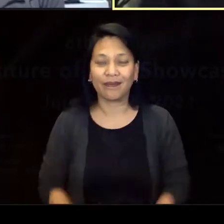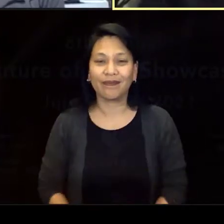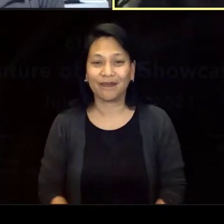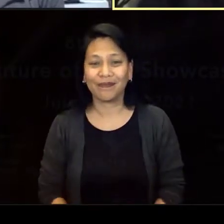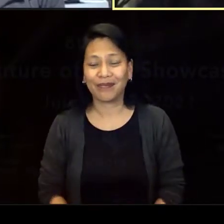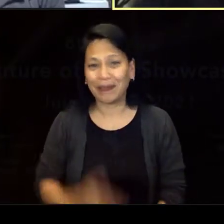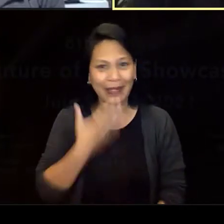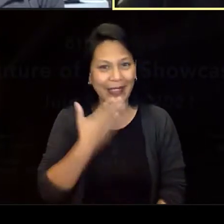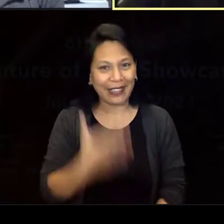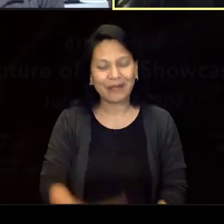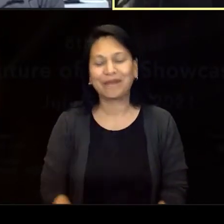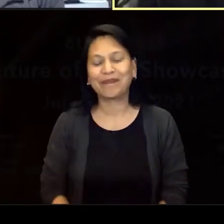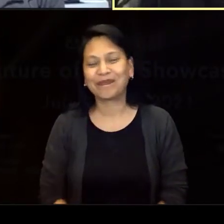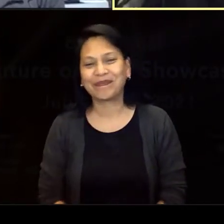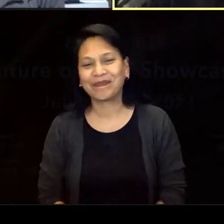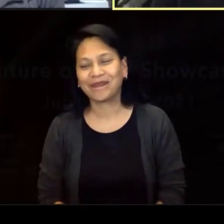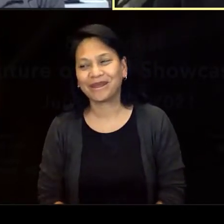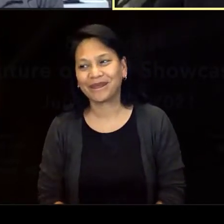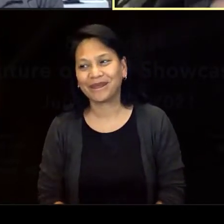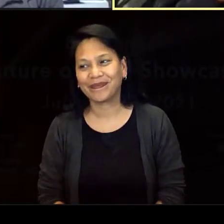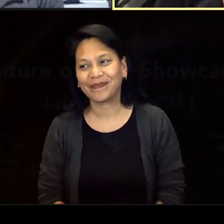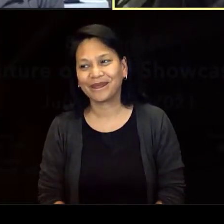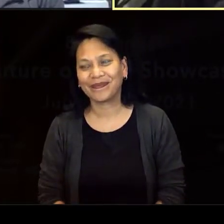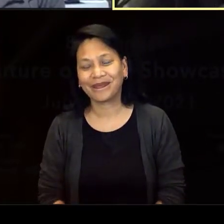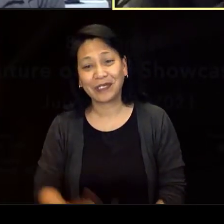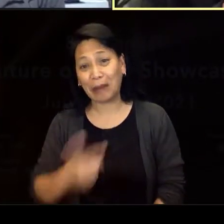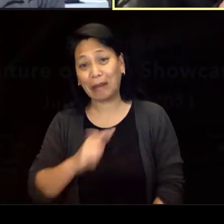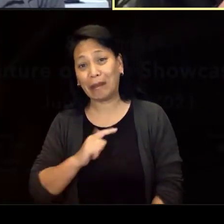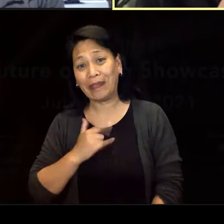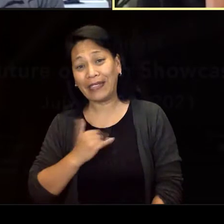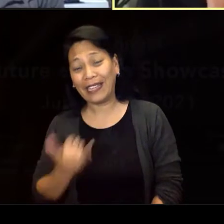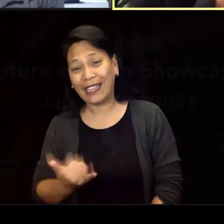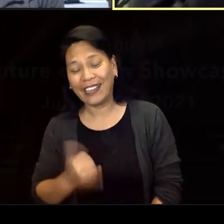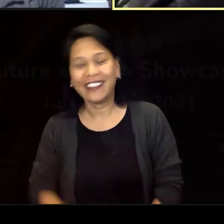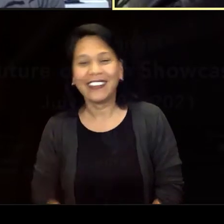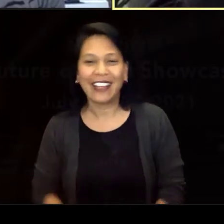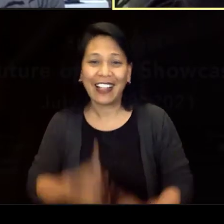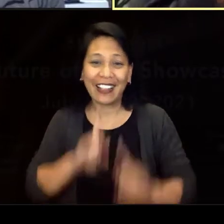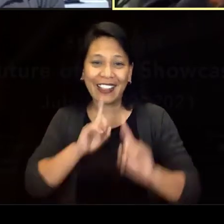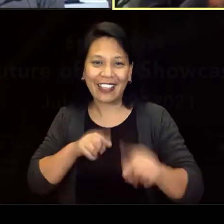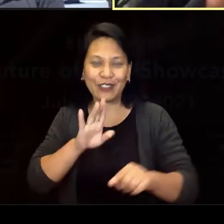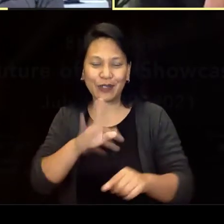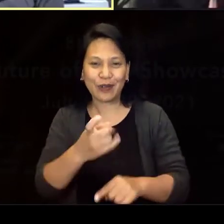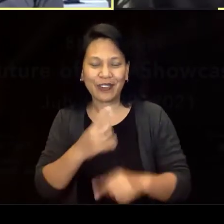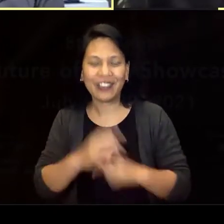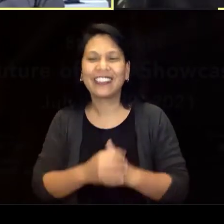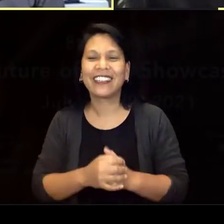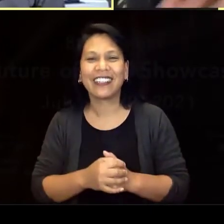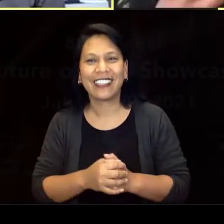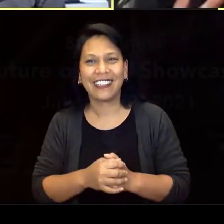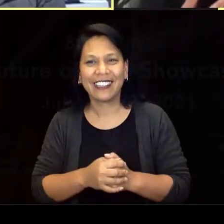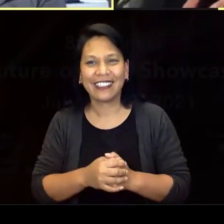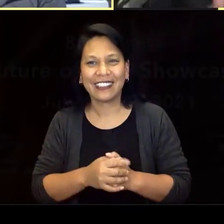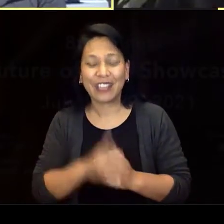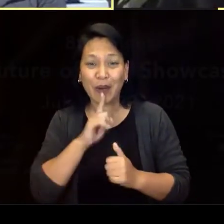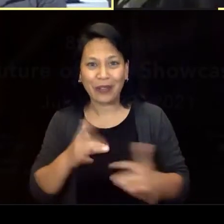Thank you. That's awesome. I can go ahead and answer your question. Samah, my bad. I just got really excited about.